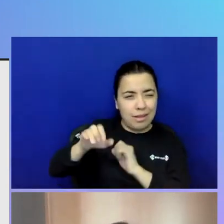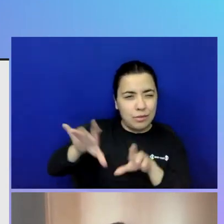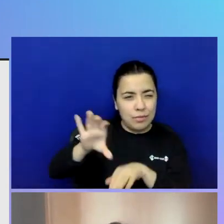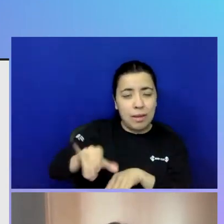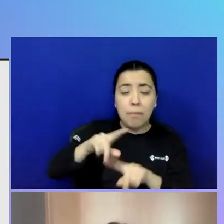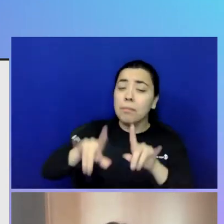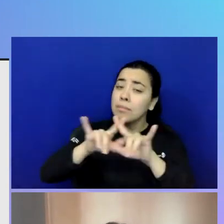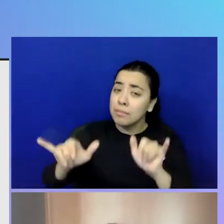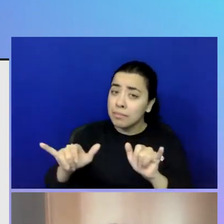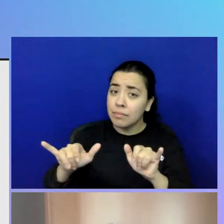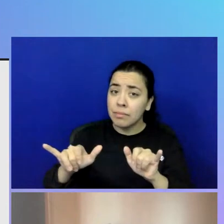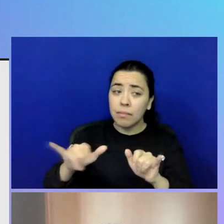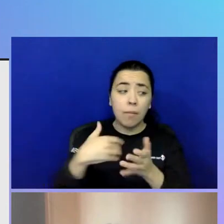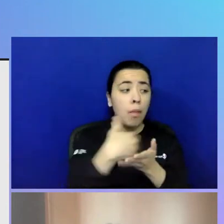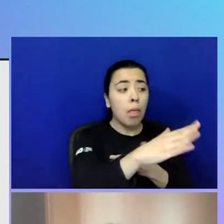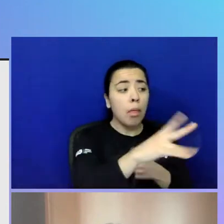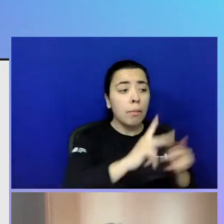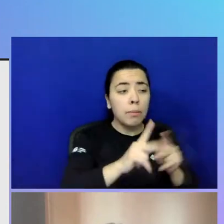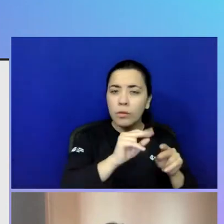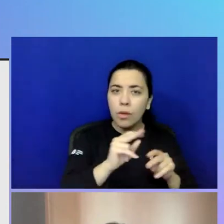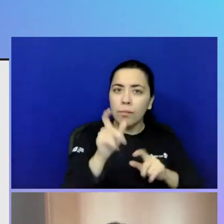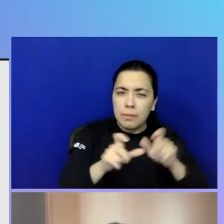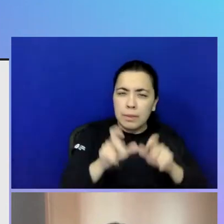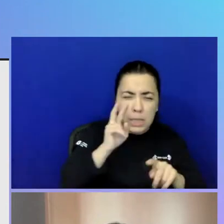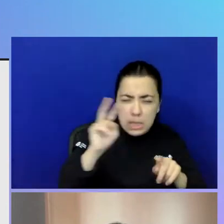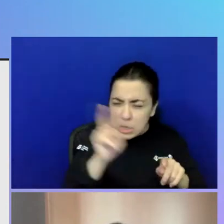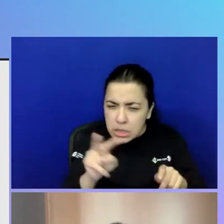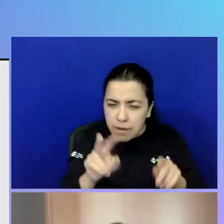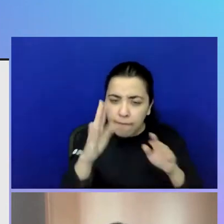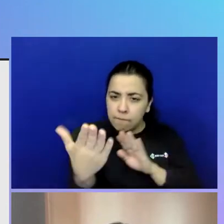states. Keyboard operable and screen reader accessibility for